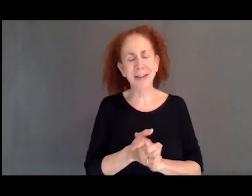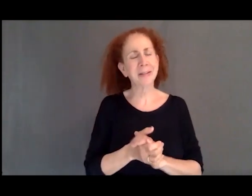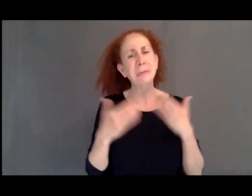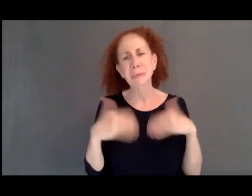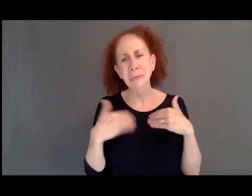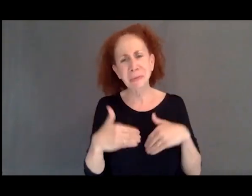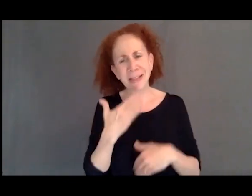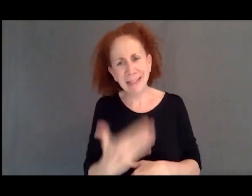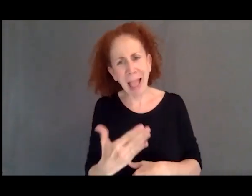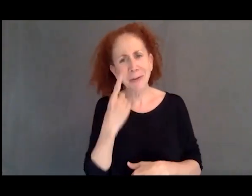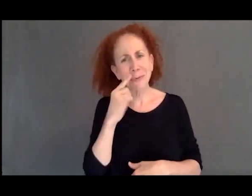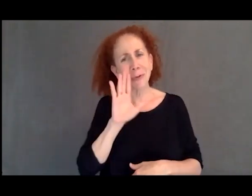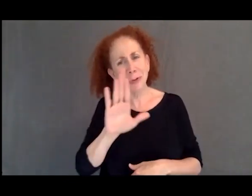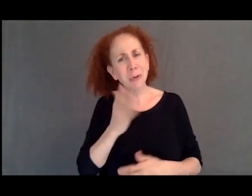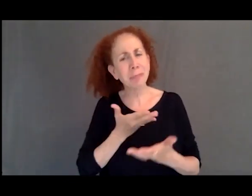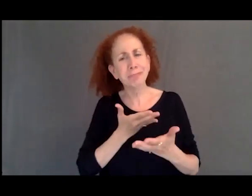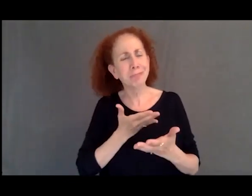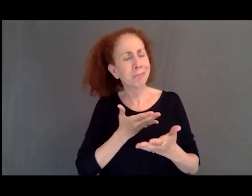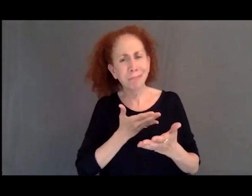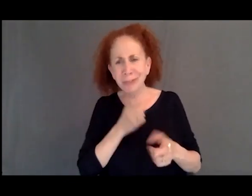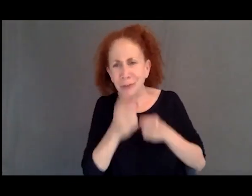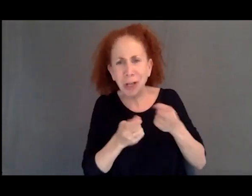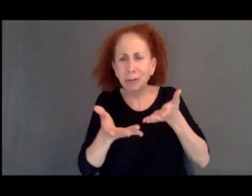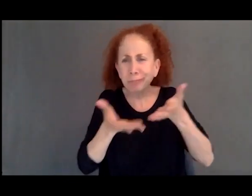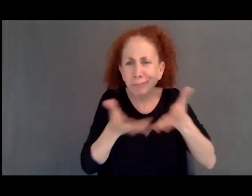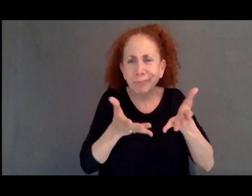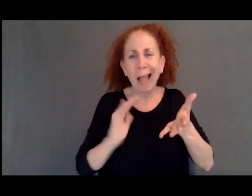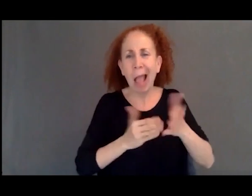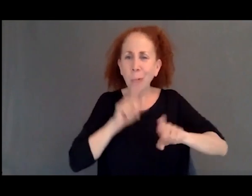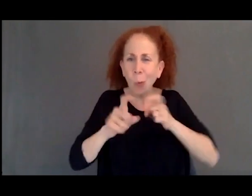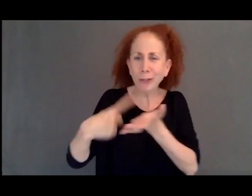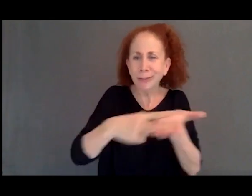you've been in engaging our questions and discussing your work.